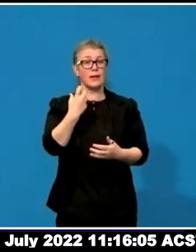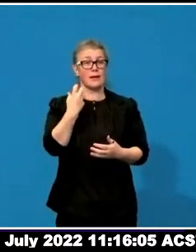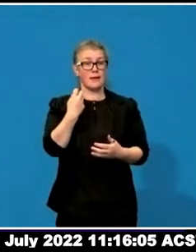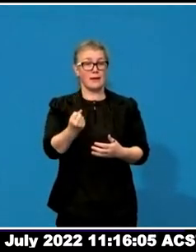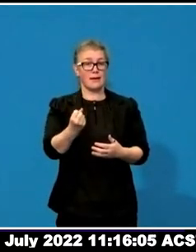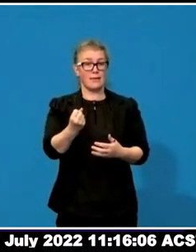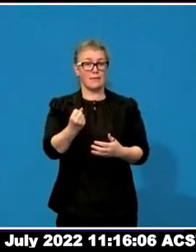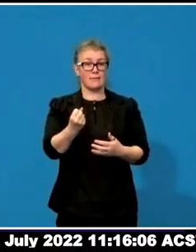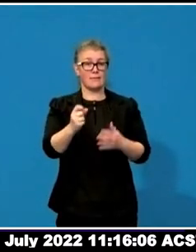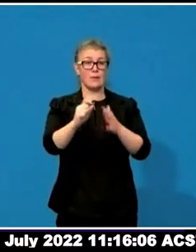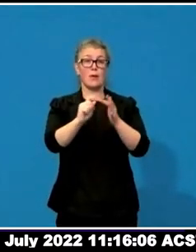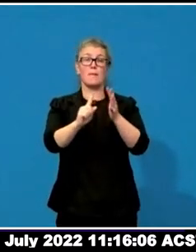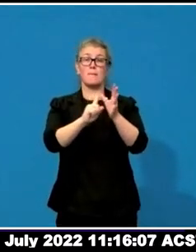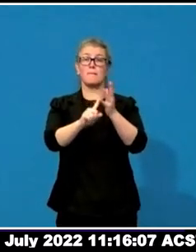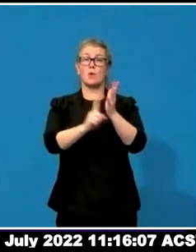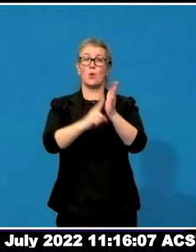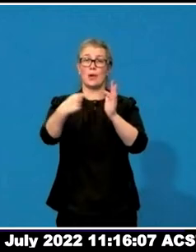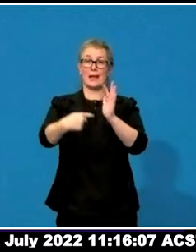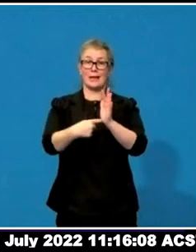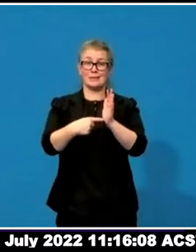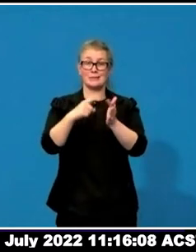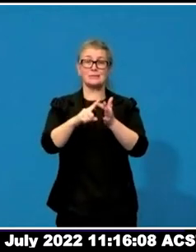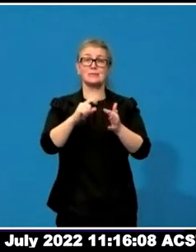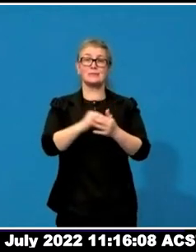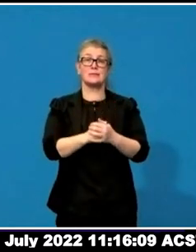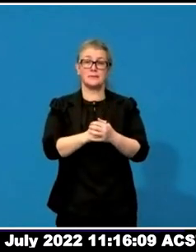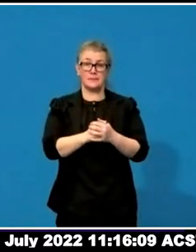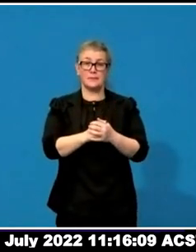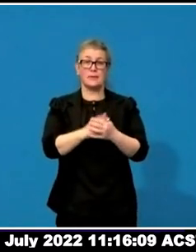statement, which will be read out by Avelina Tarrago, Counsel Assisting.